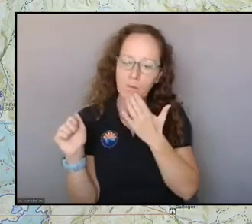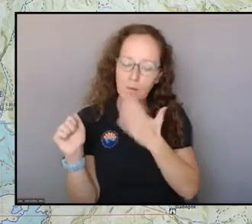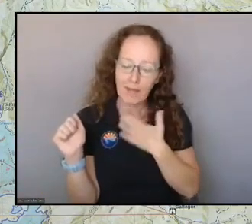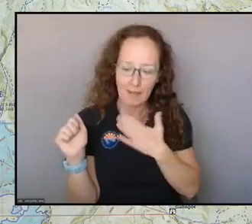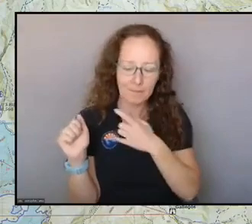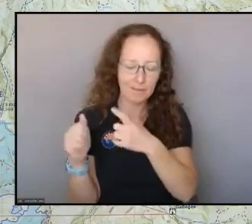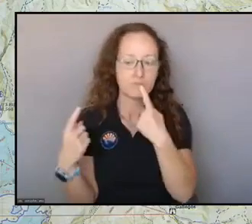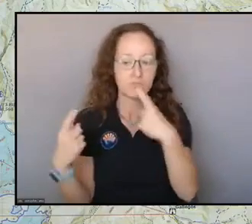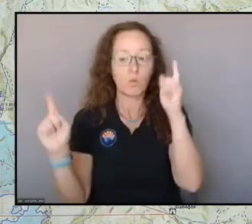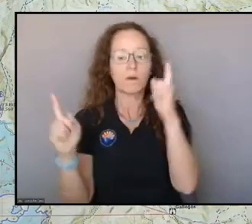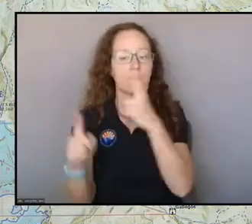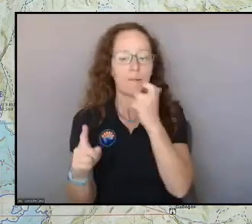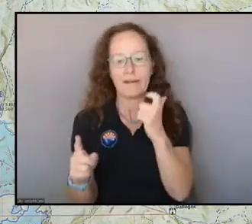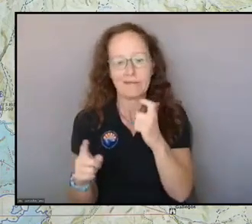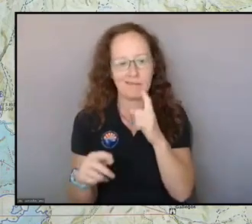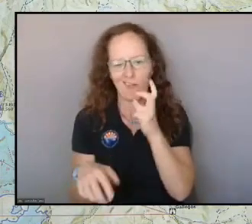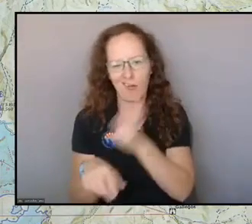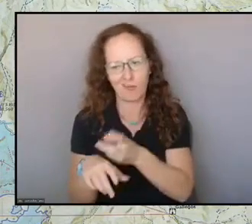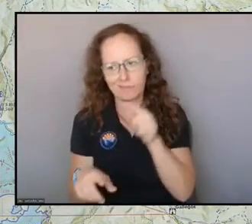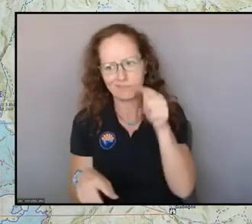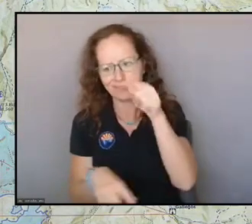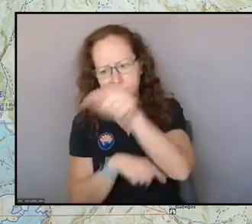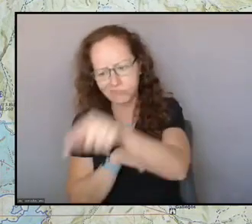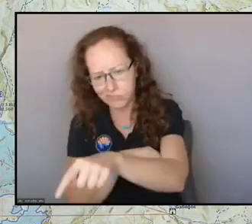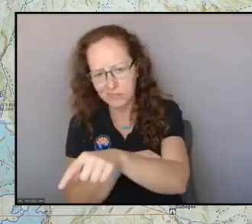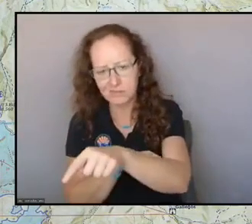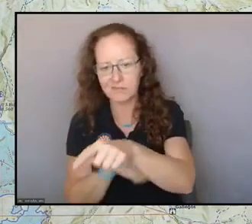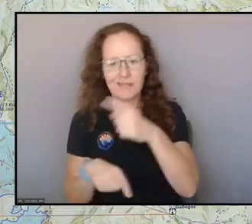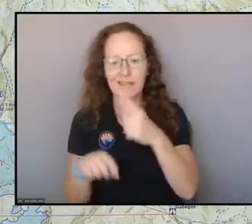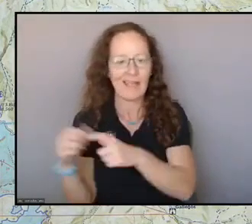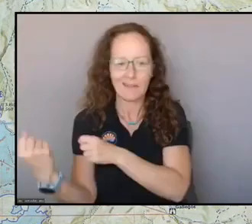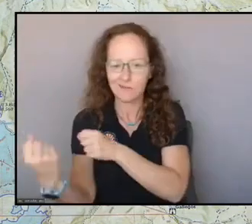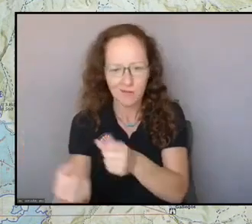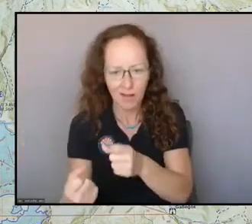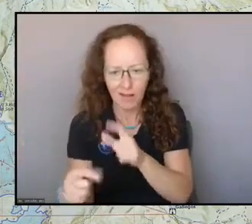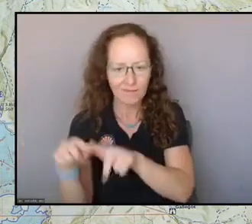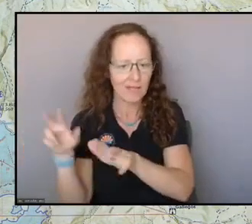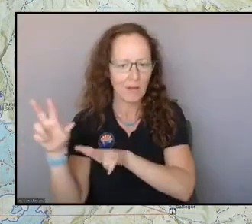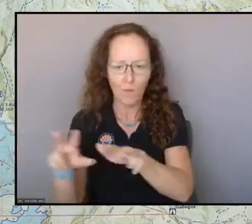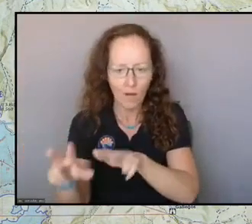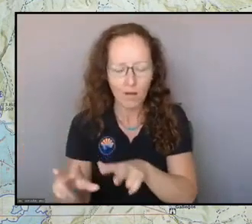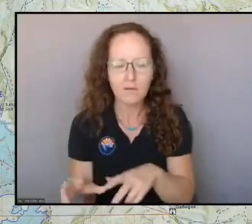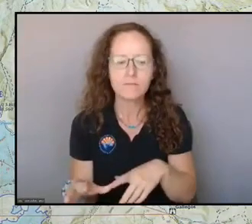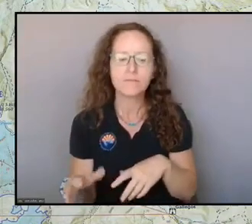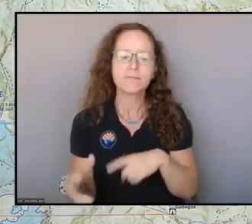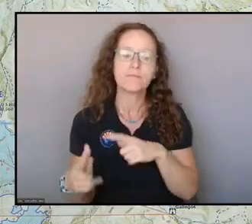THERE WERE NO FIRES OUTSIDE THE LINE. THE SUPPRESSION REPAIR -- BASICALLY WHAT WE CALL